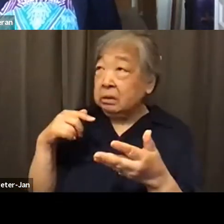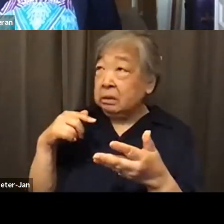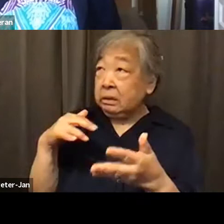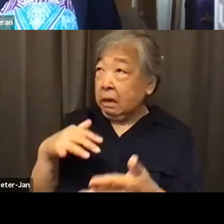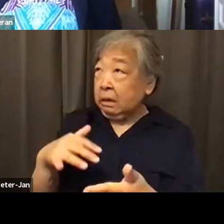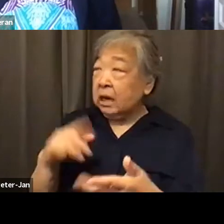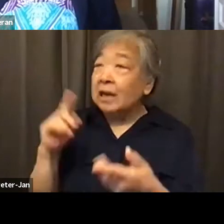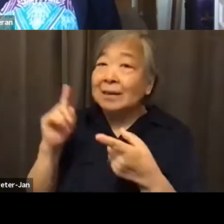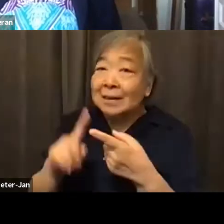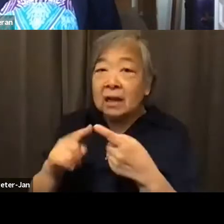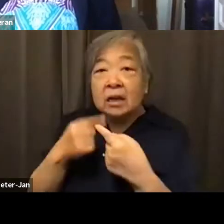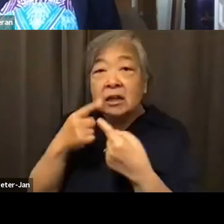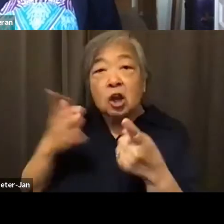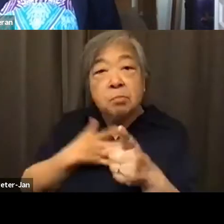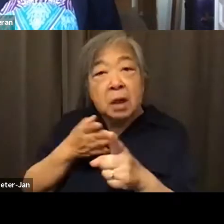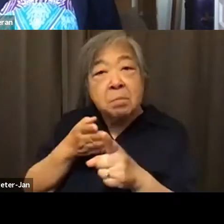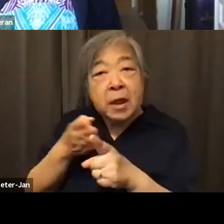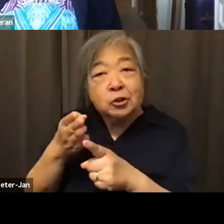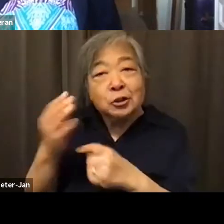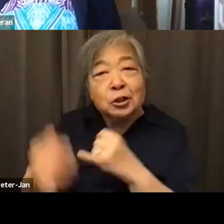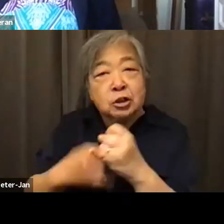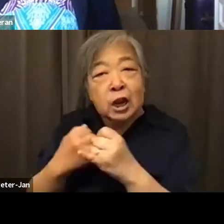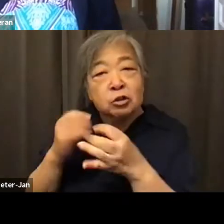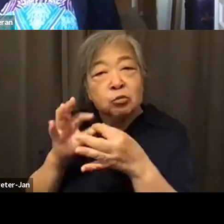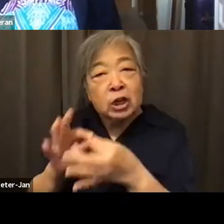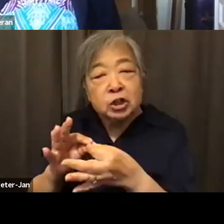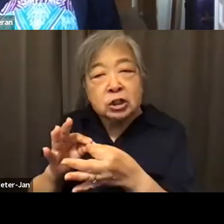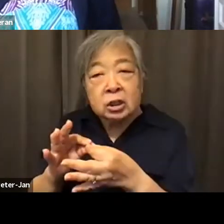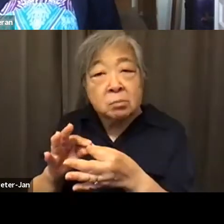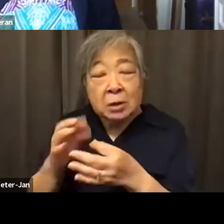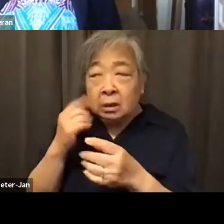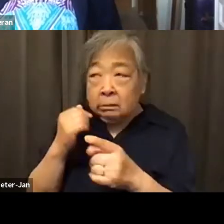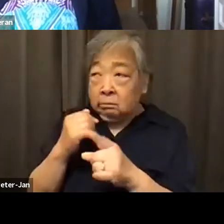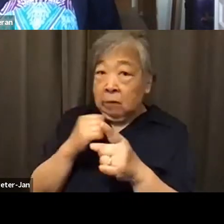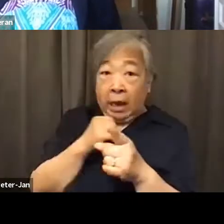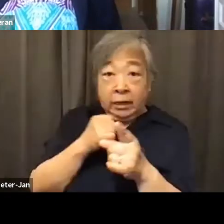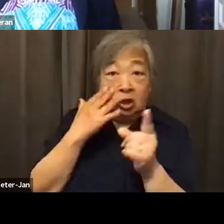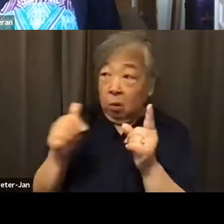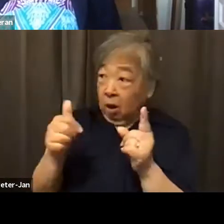major mainly because I didn't know of other people with disabilities that had gone abroad